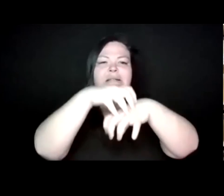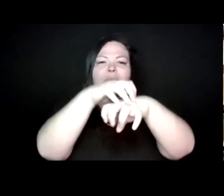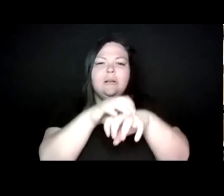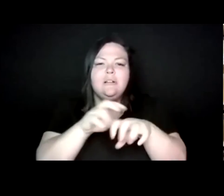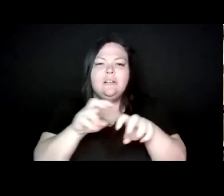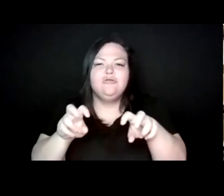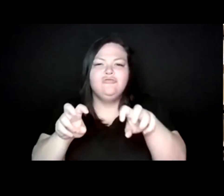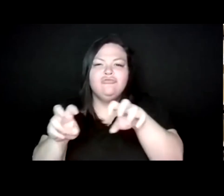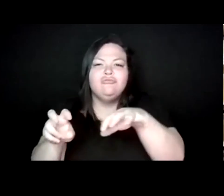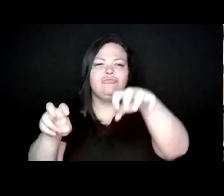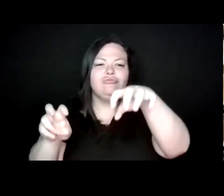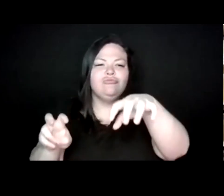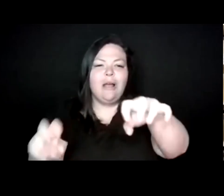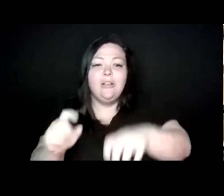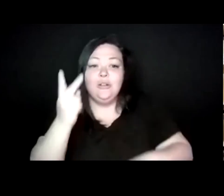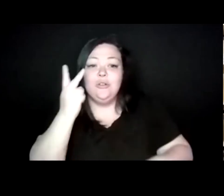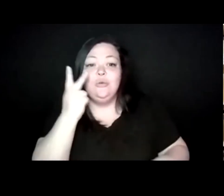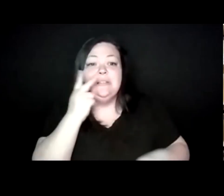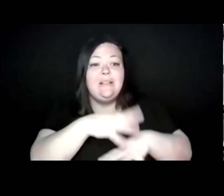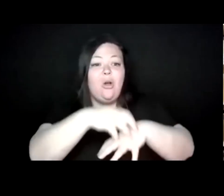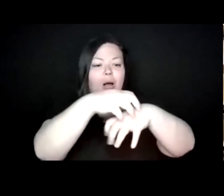You’ve seen the octopus as escape artist, /